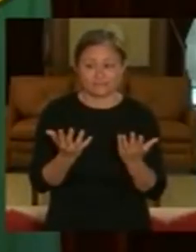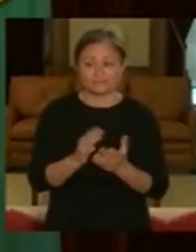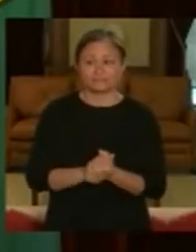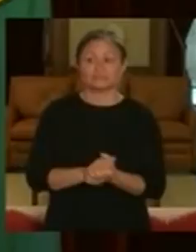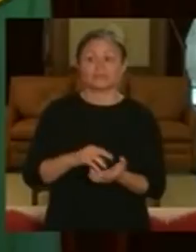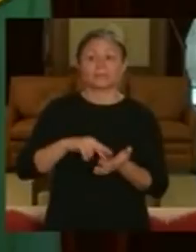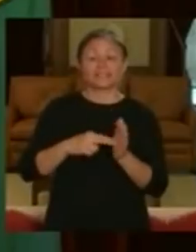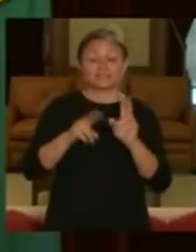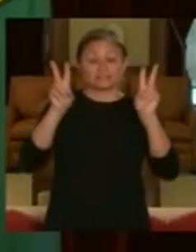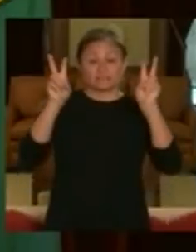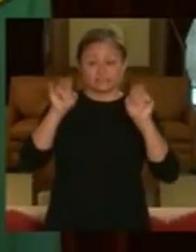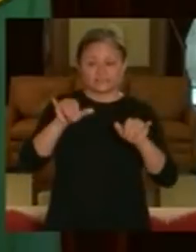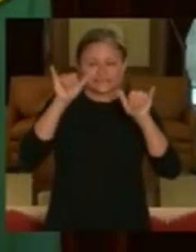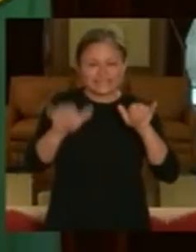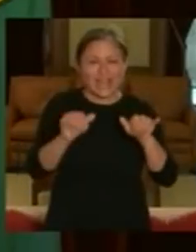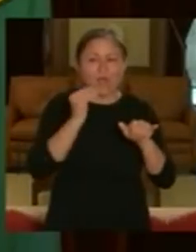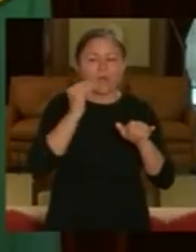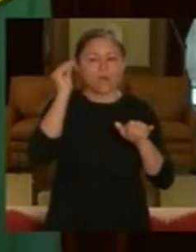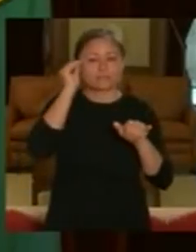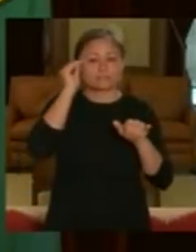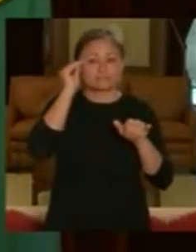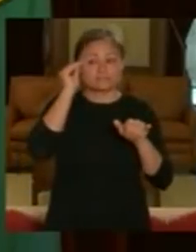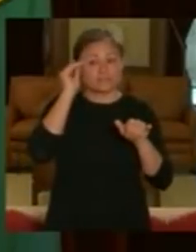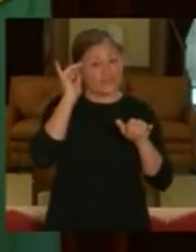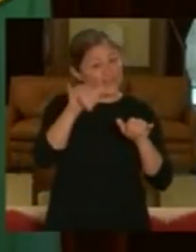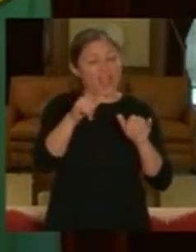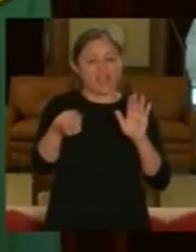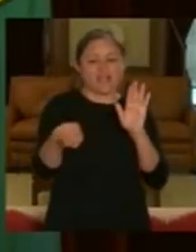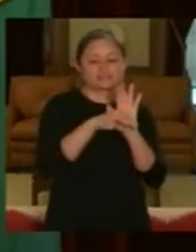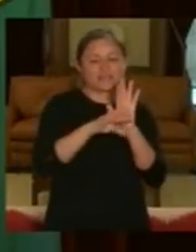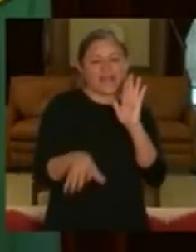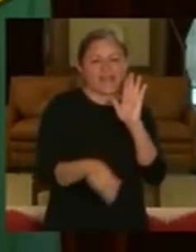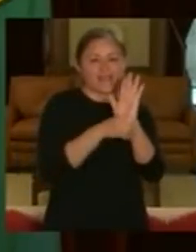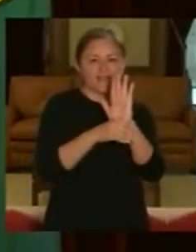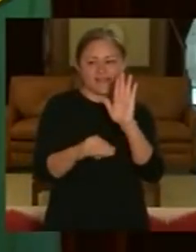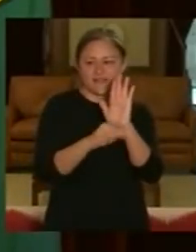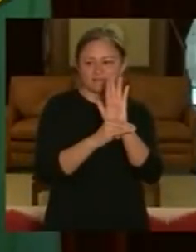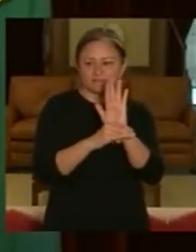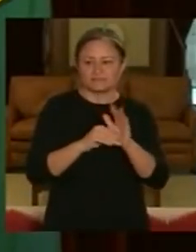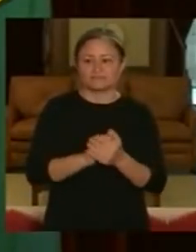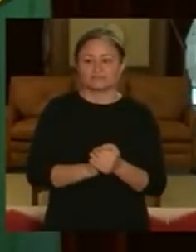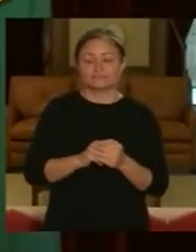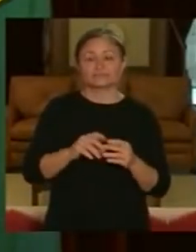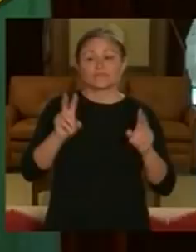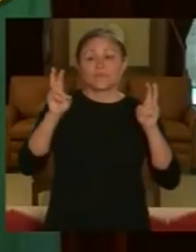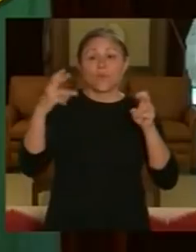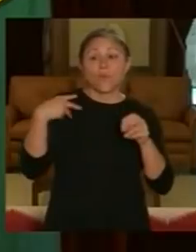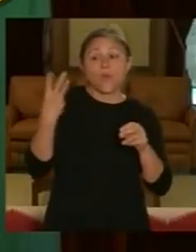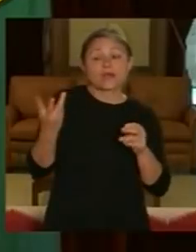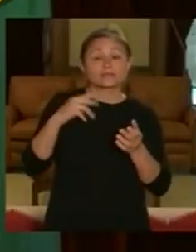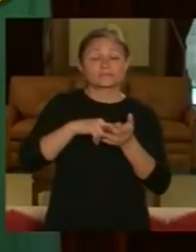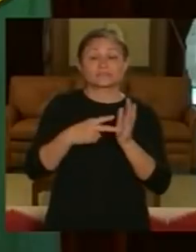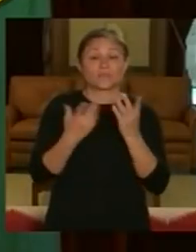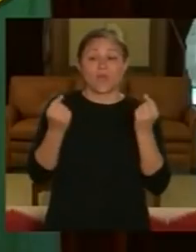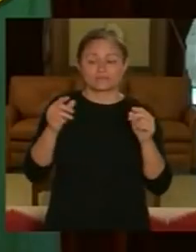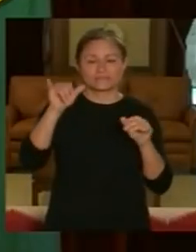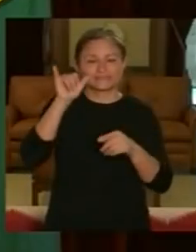ORDER TO WIN THIS FIGHT. SO TONIGHT I'M ISSUING A STAY- HOME ORDER TO FIGHT THIS VIRUS.